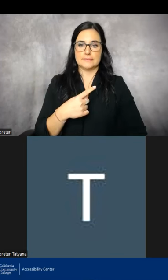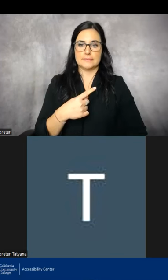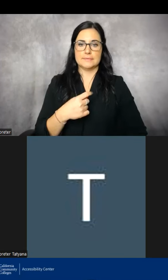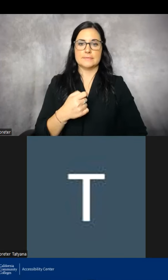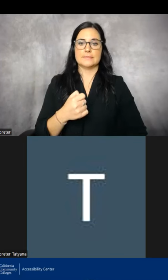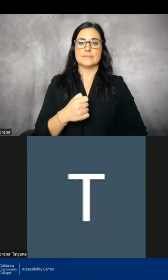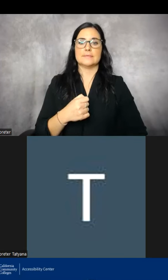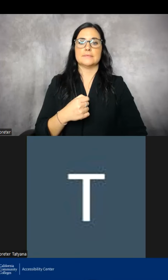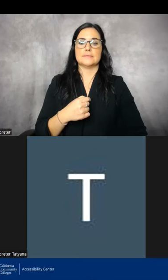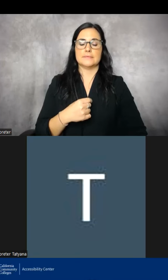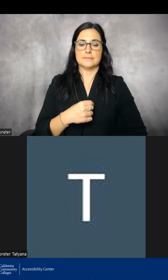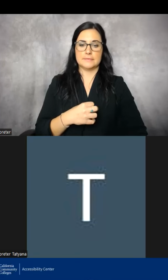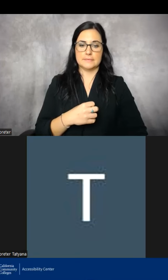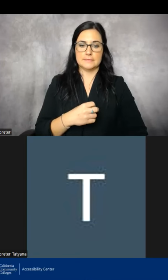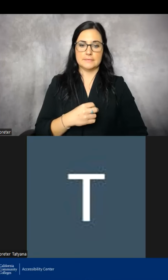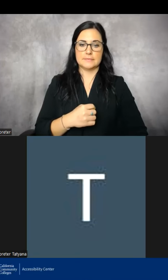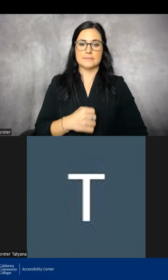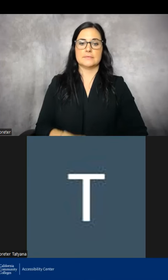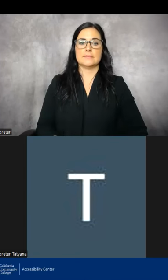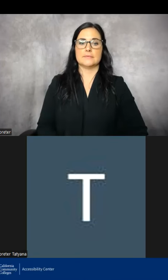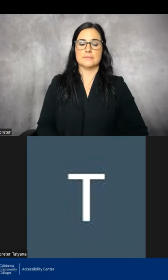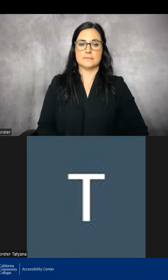So, Rebecca is asking, --